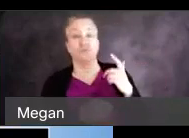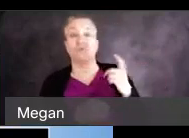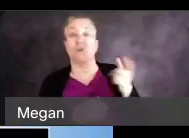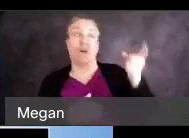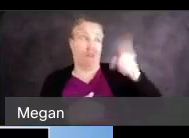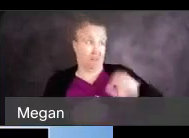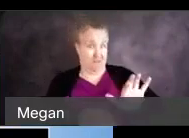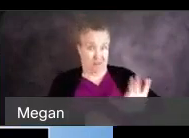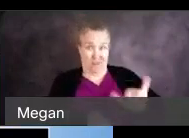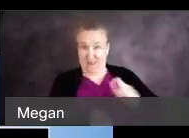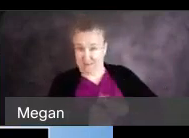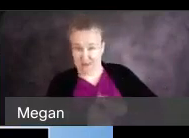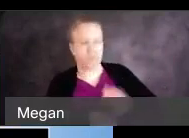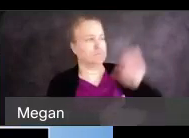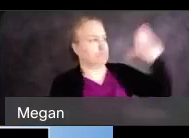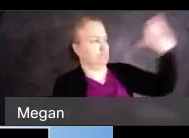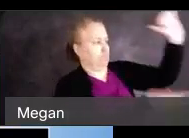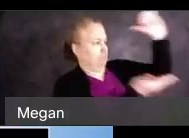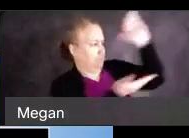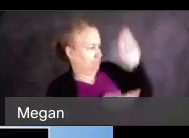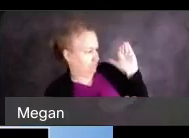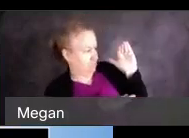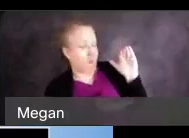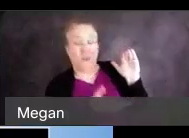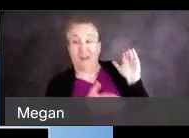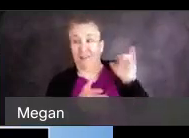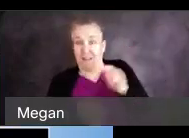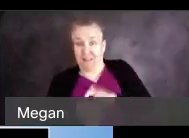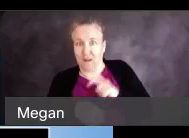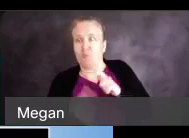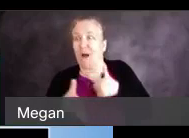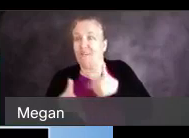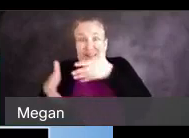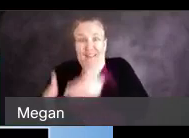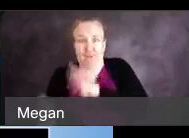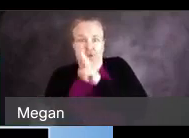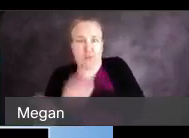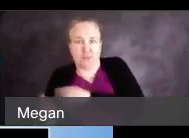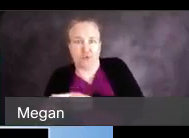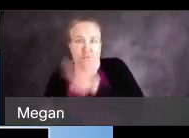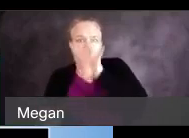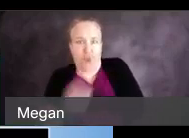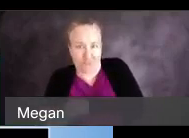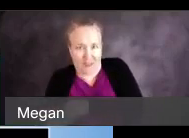between two and four thousand doses left, depending upon when that next delivery arrives.